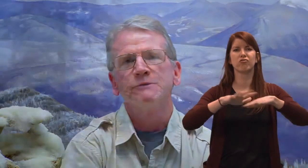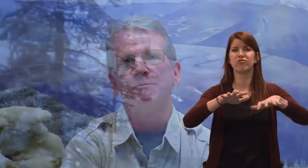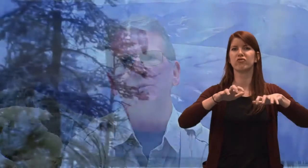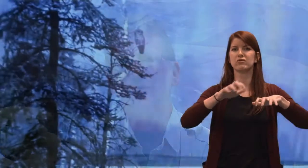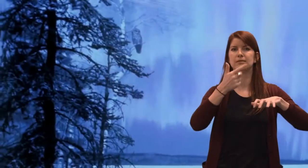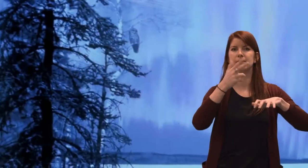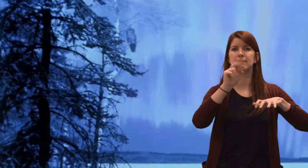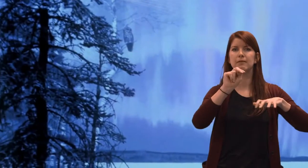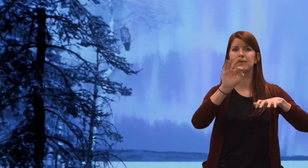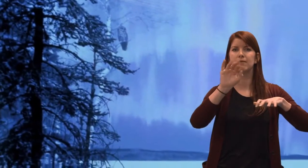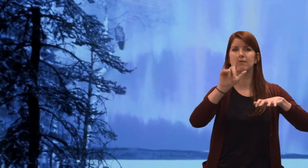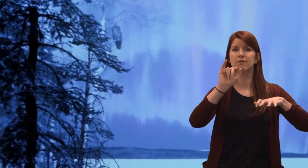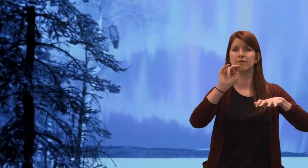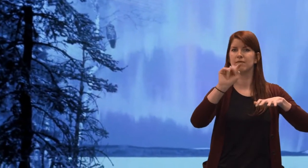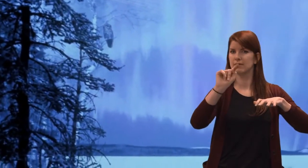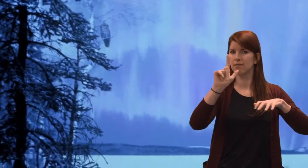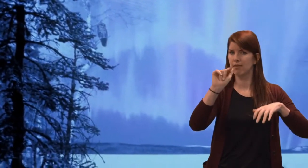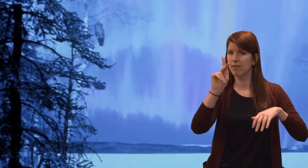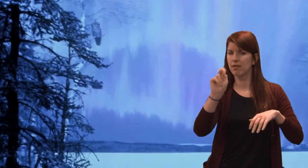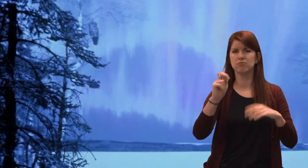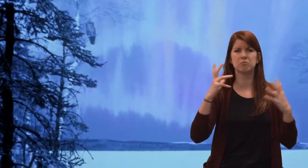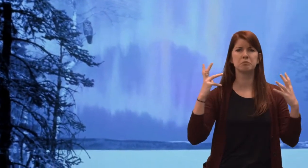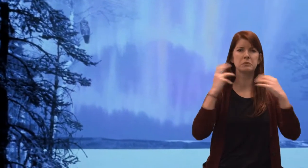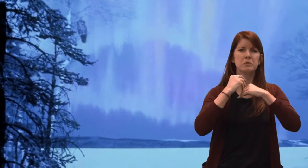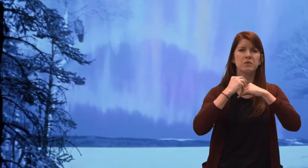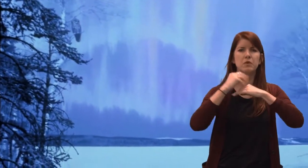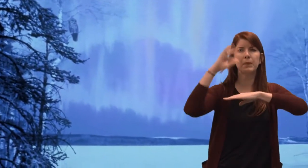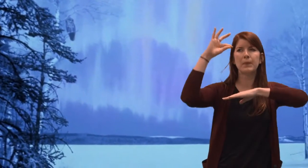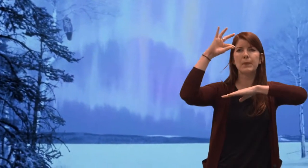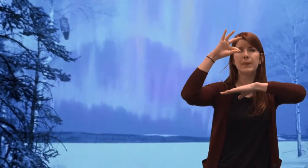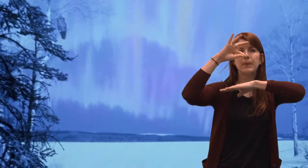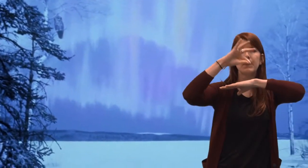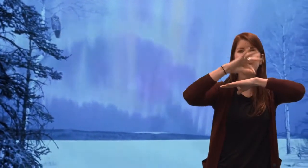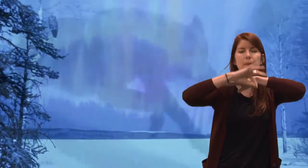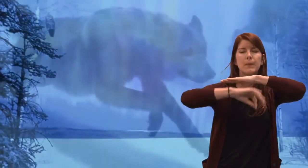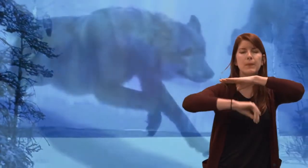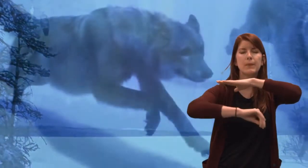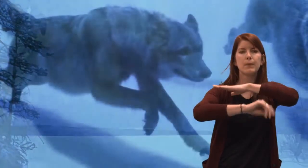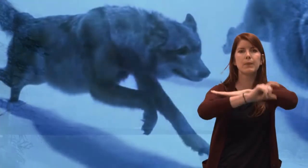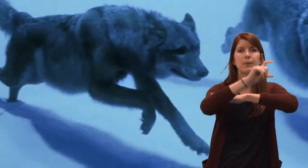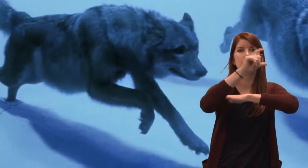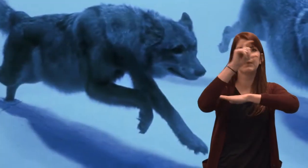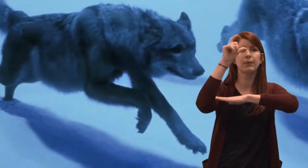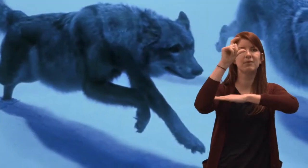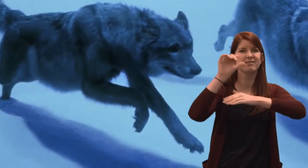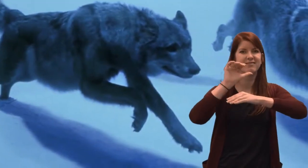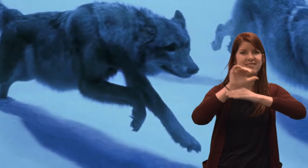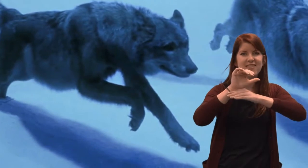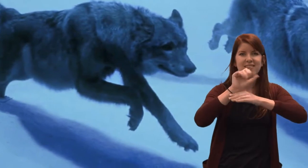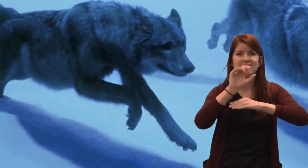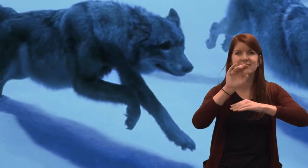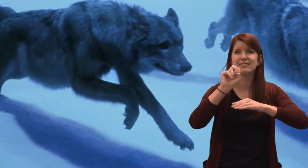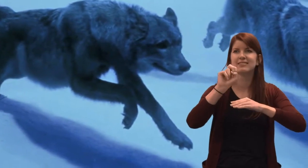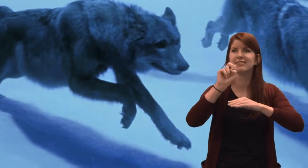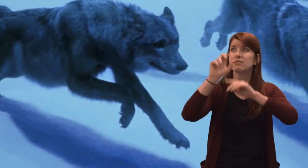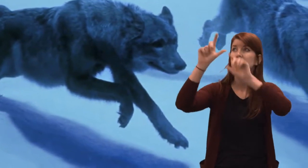It's a beautiful night scene with full moonlight, cast shadows that are laid